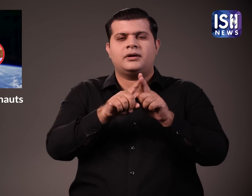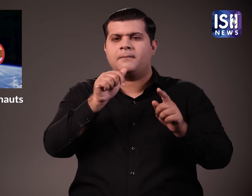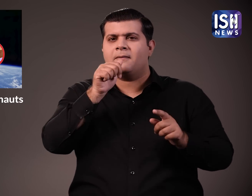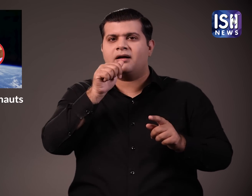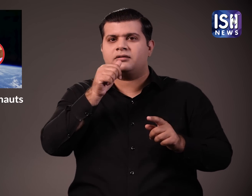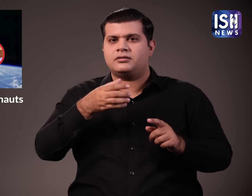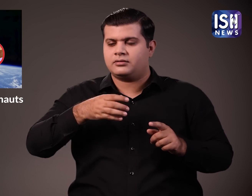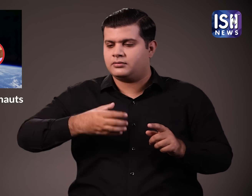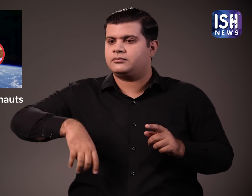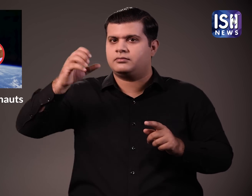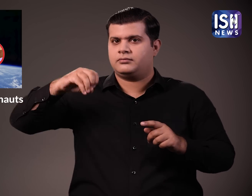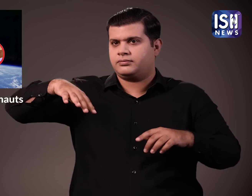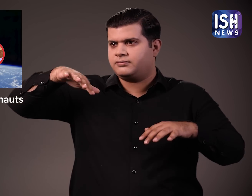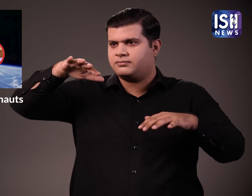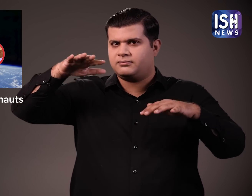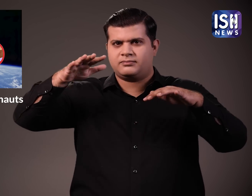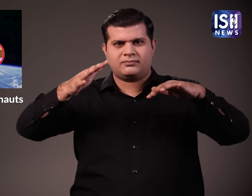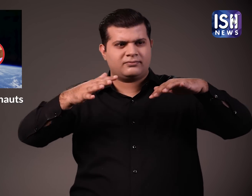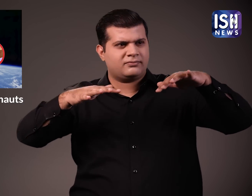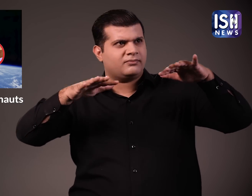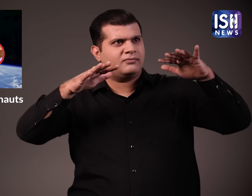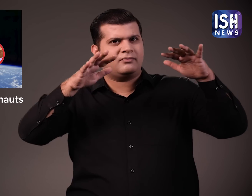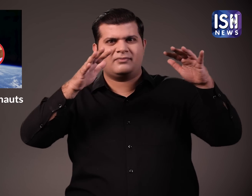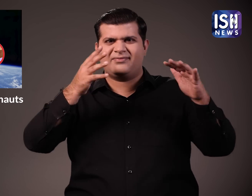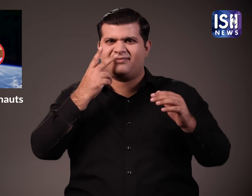Likewise, you must have observed water floating in space.